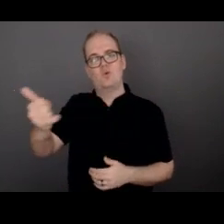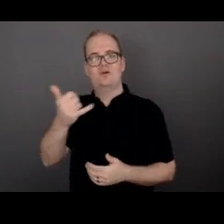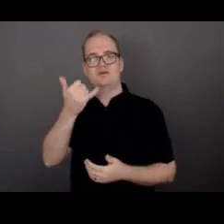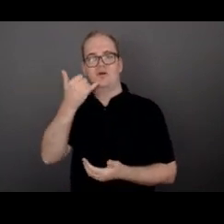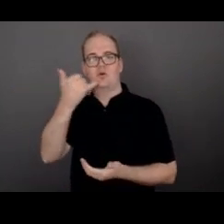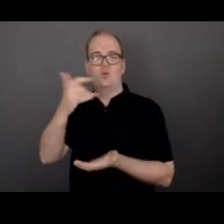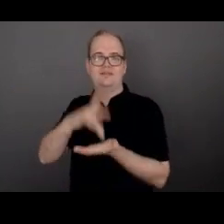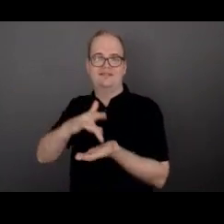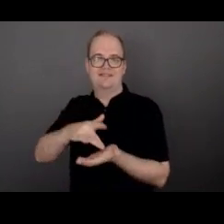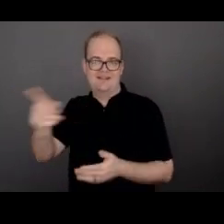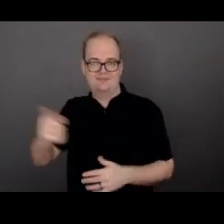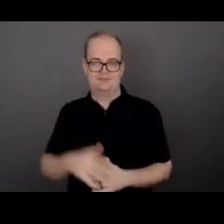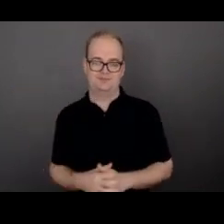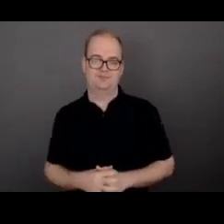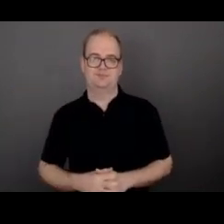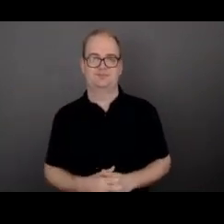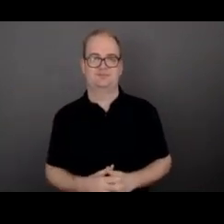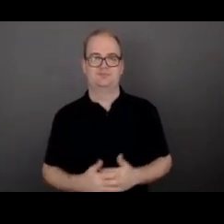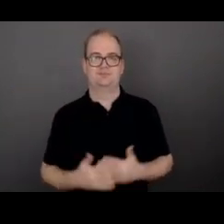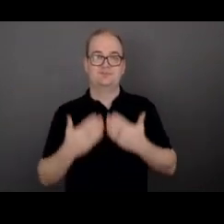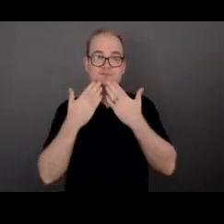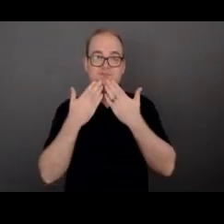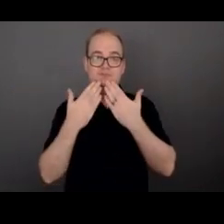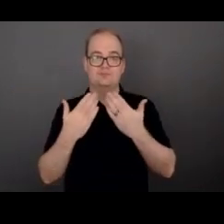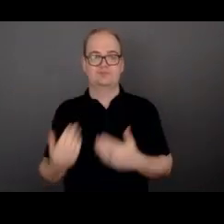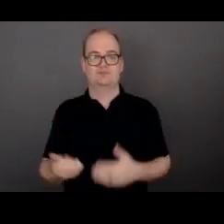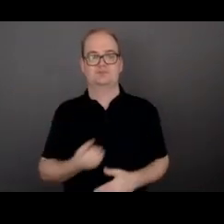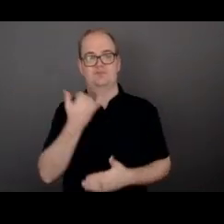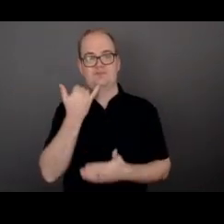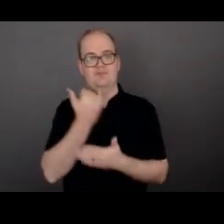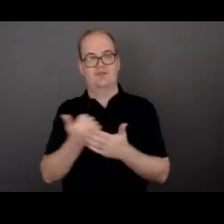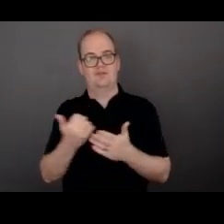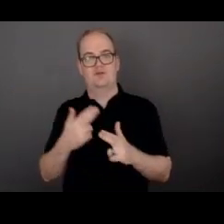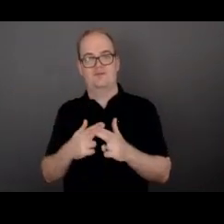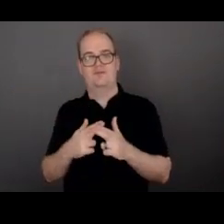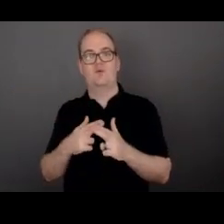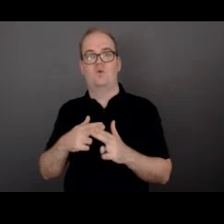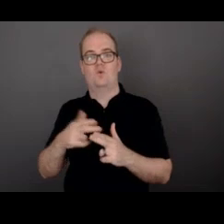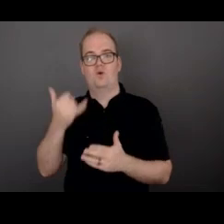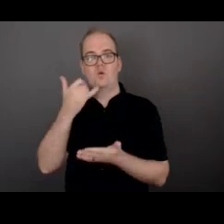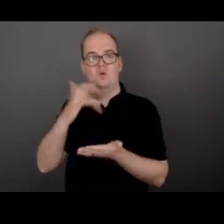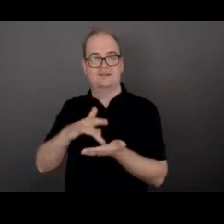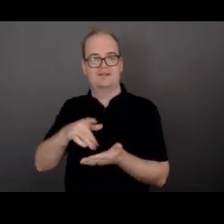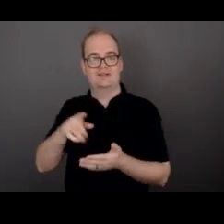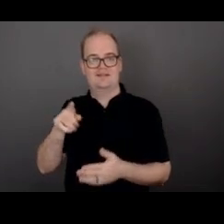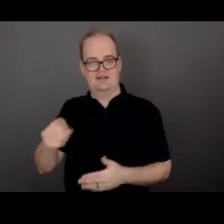Thank you. So our number for the call centre Daisy mentioned earlier, that's in the slide so you can have